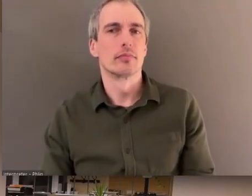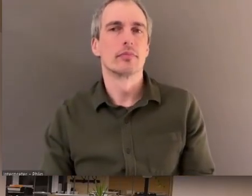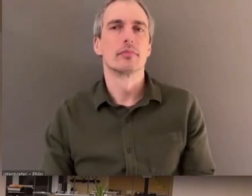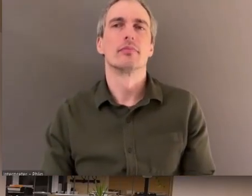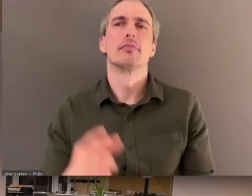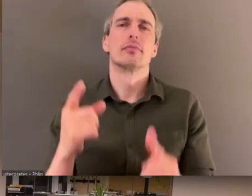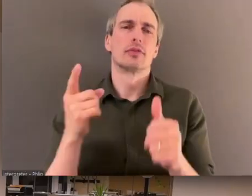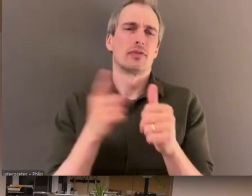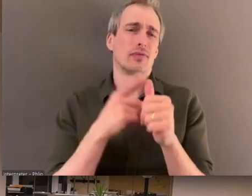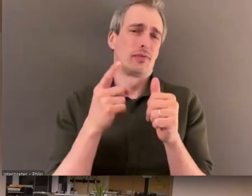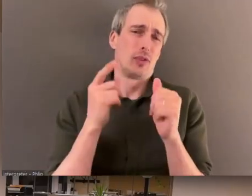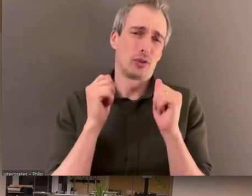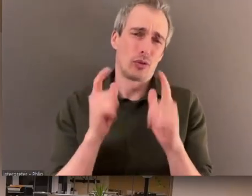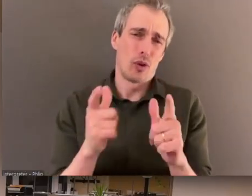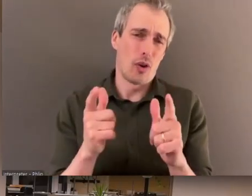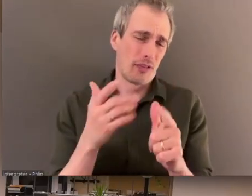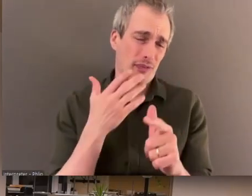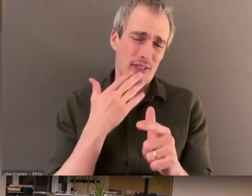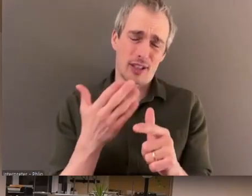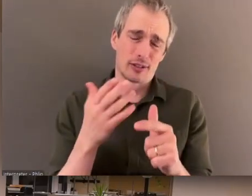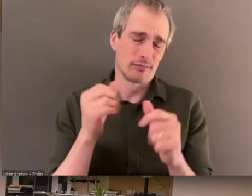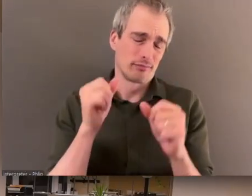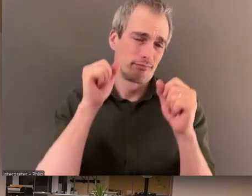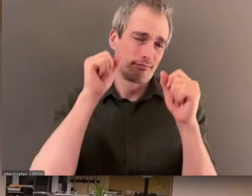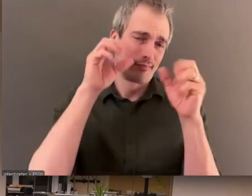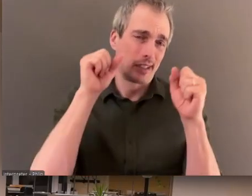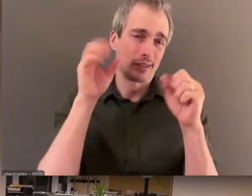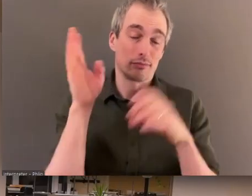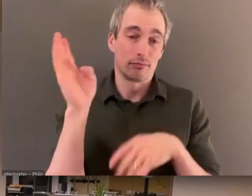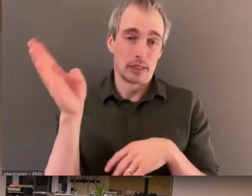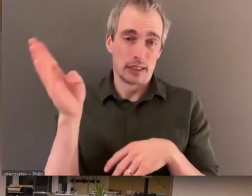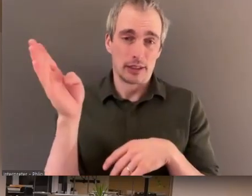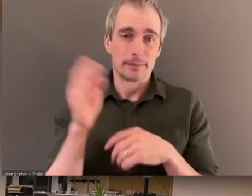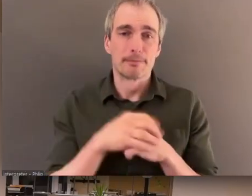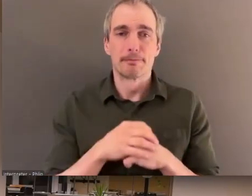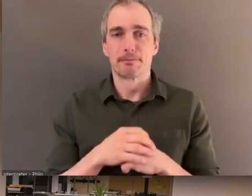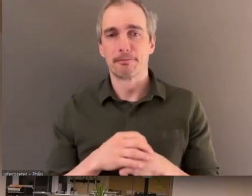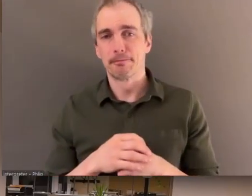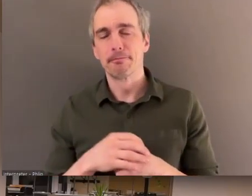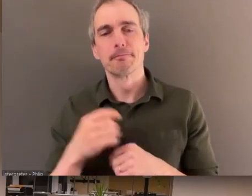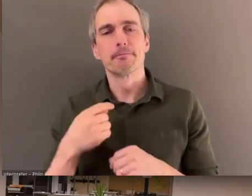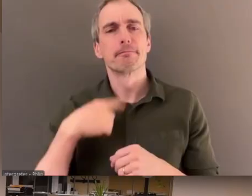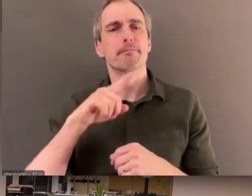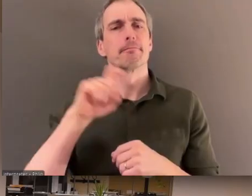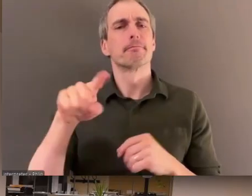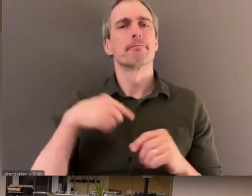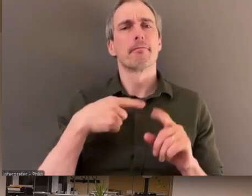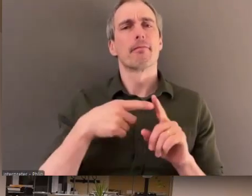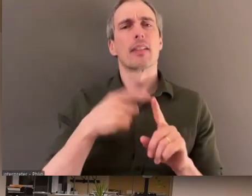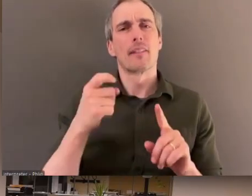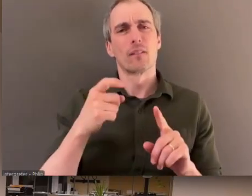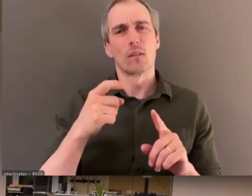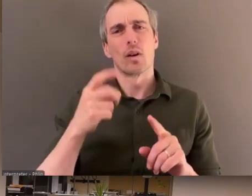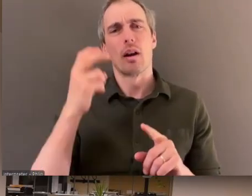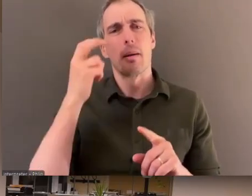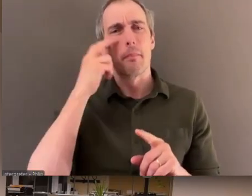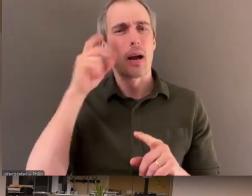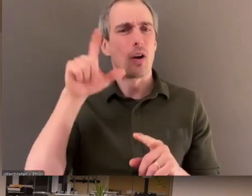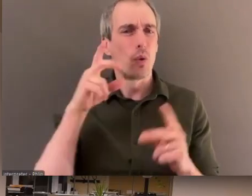So my question is, I'm from the blind low visually impaired community and this is what's going to